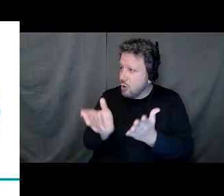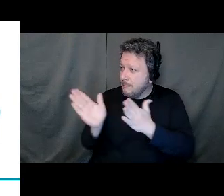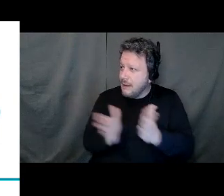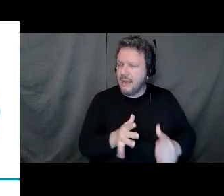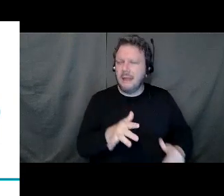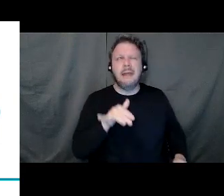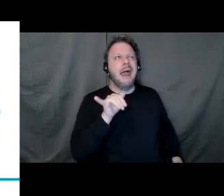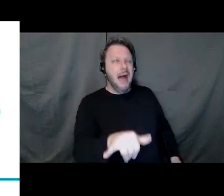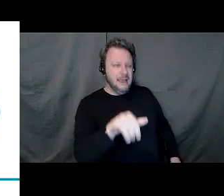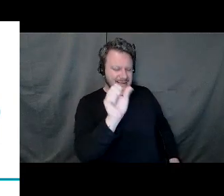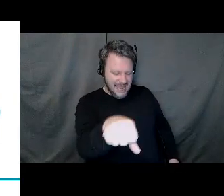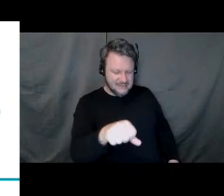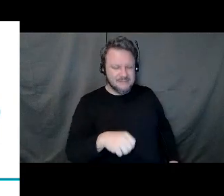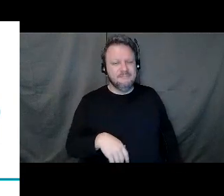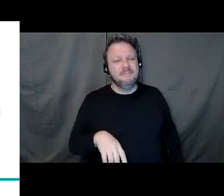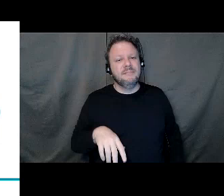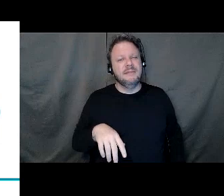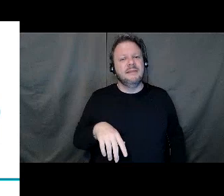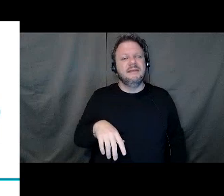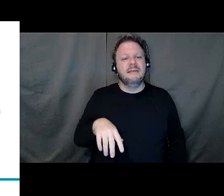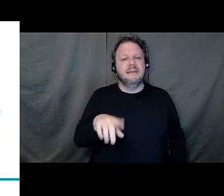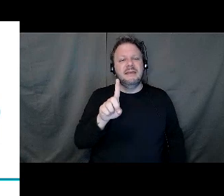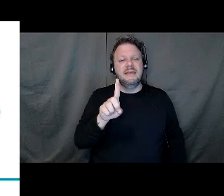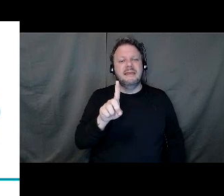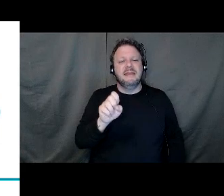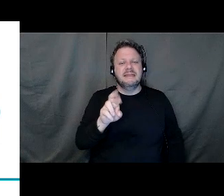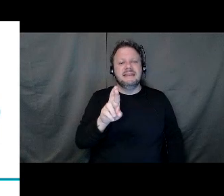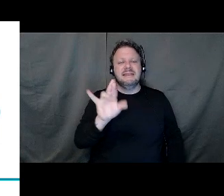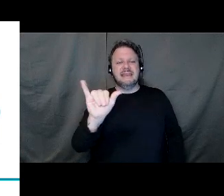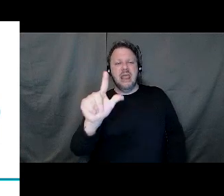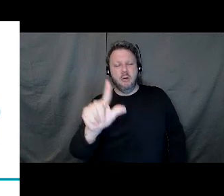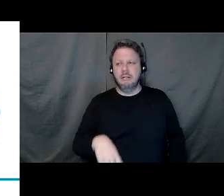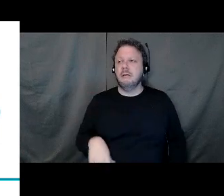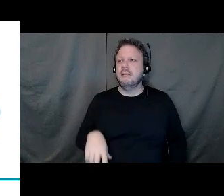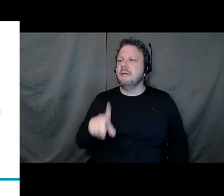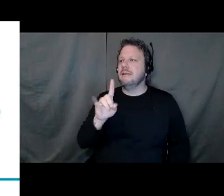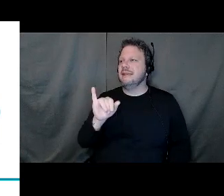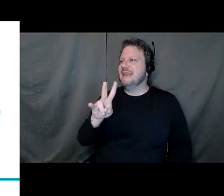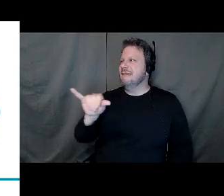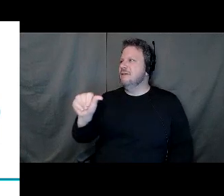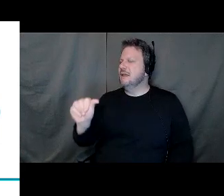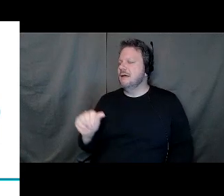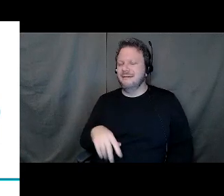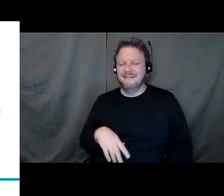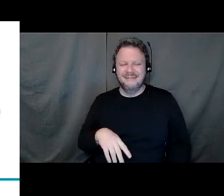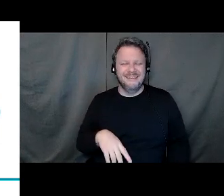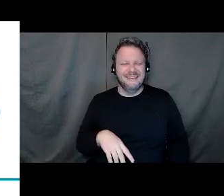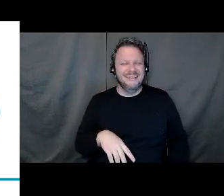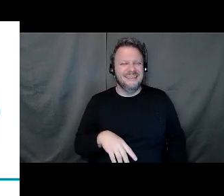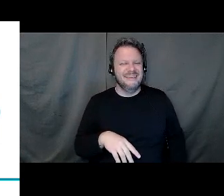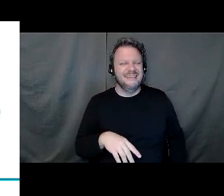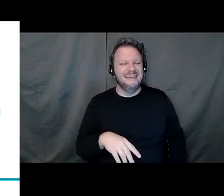OK, then Darrell, that's all you. Divya, she just took off her. That's difficult. Her mic.